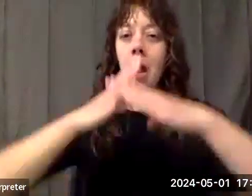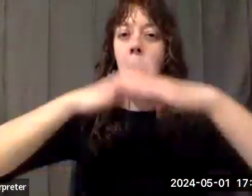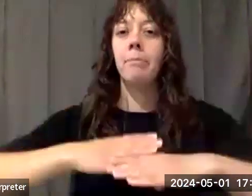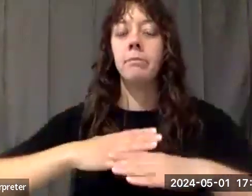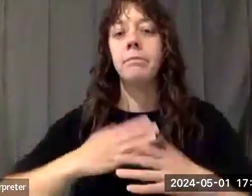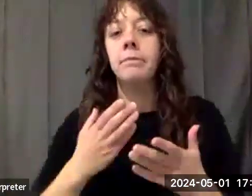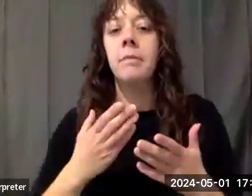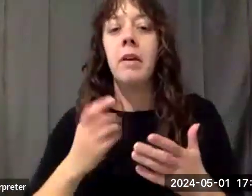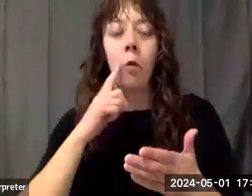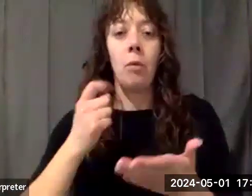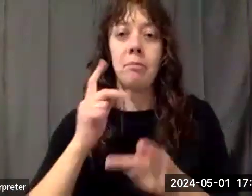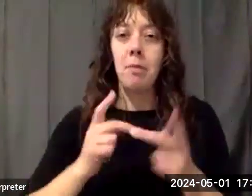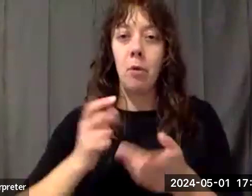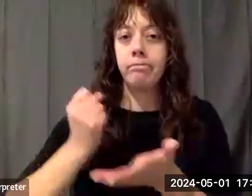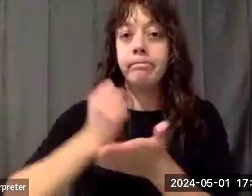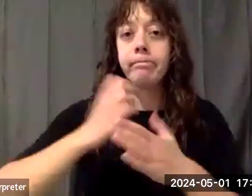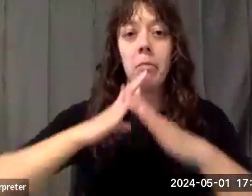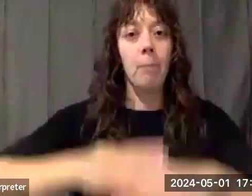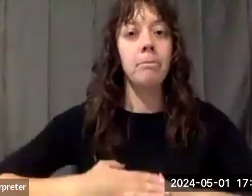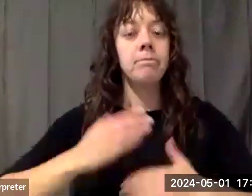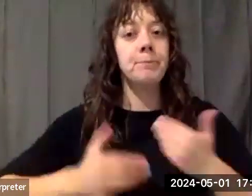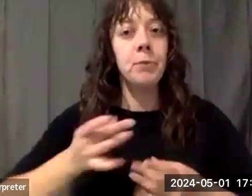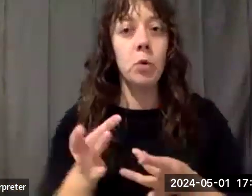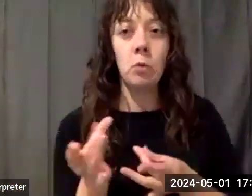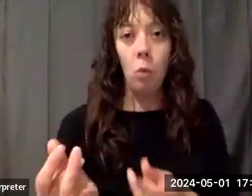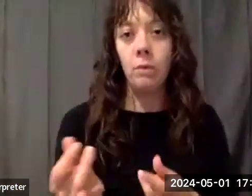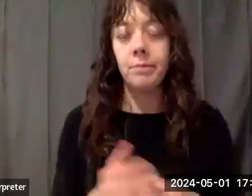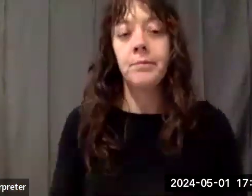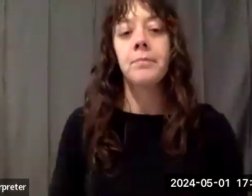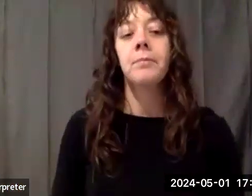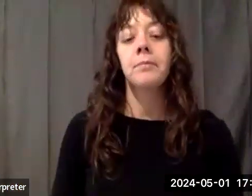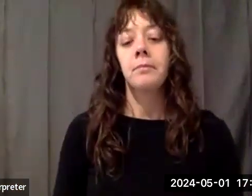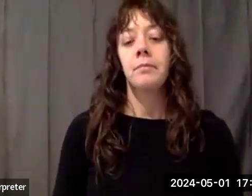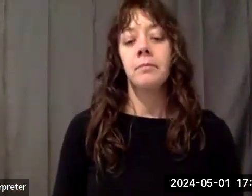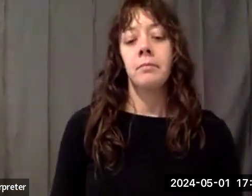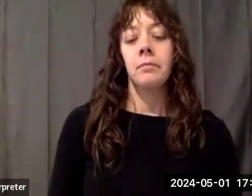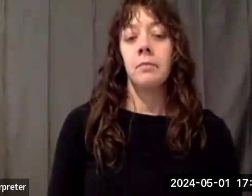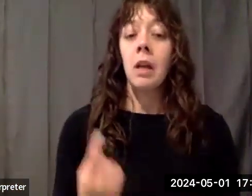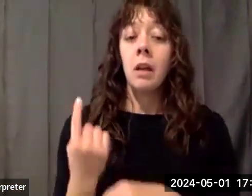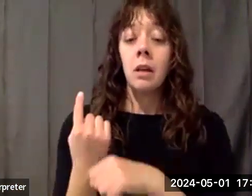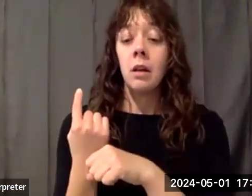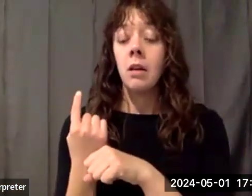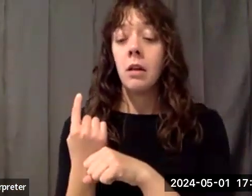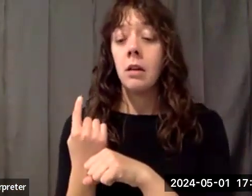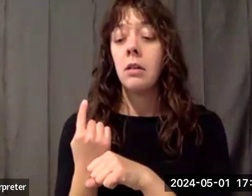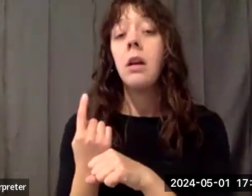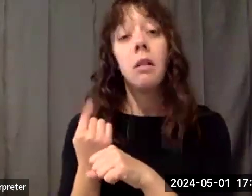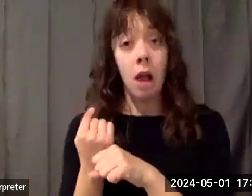However, when we had our last set of listening sessions last year, we also heard a lot from you all about how our work itself